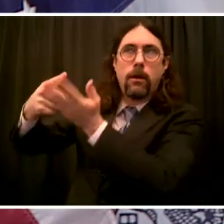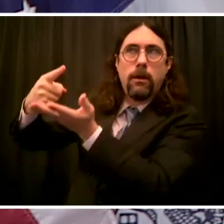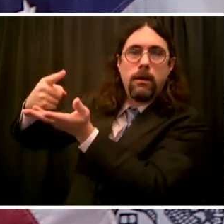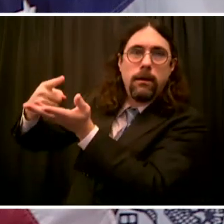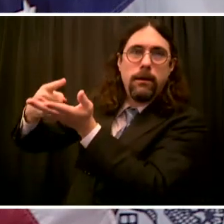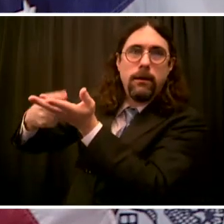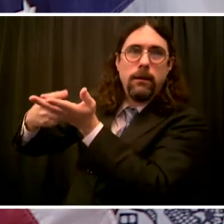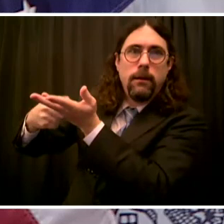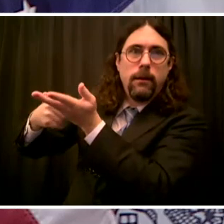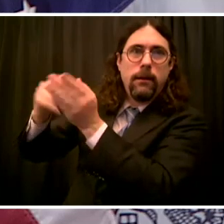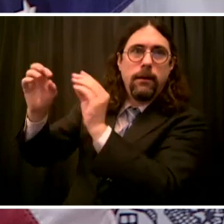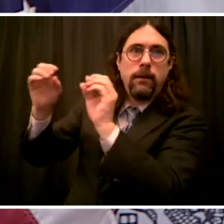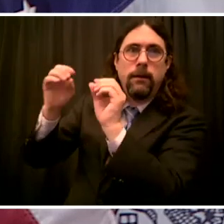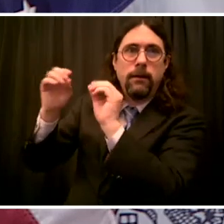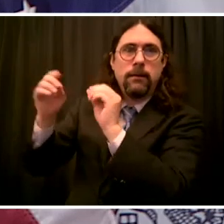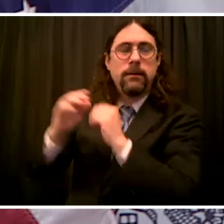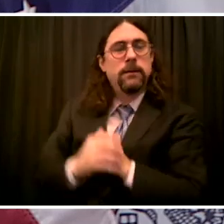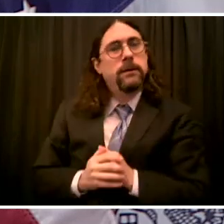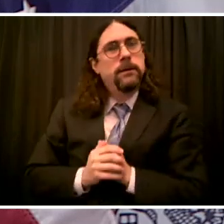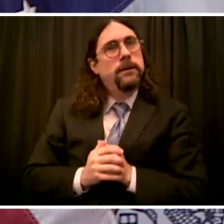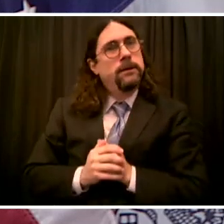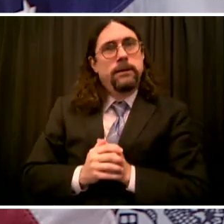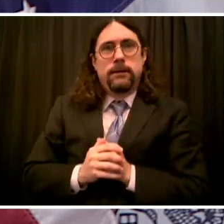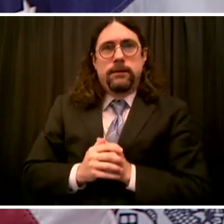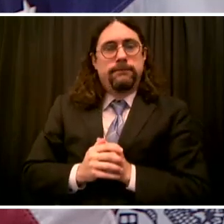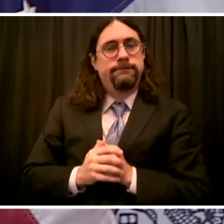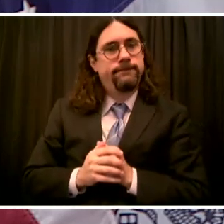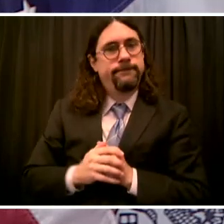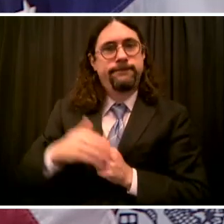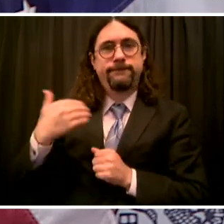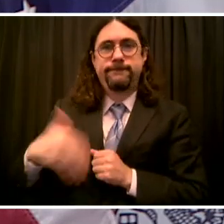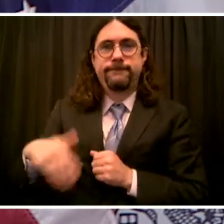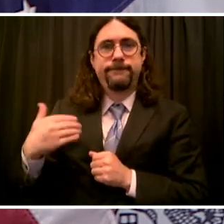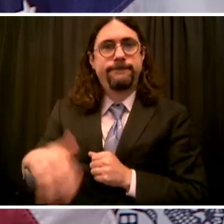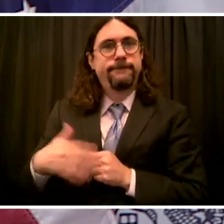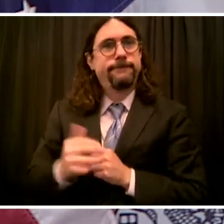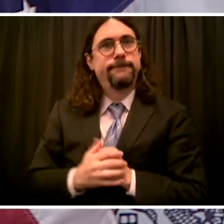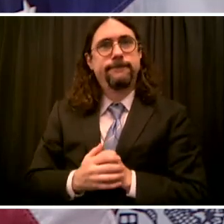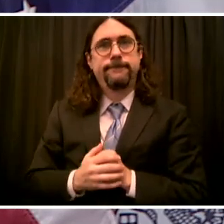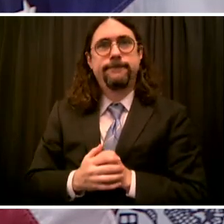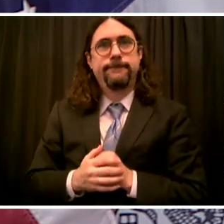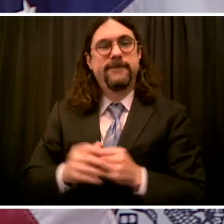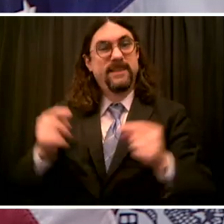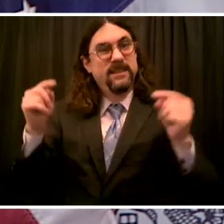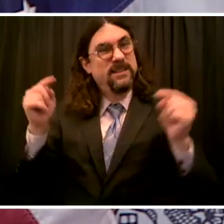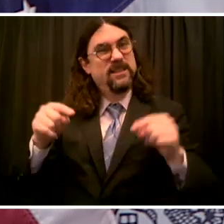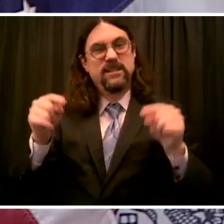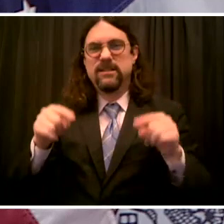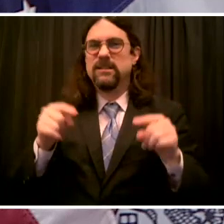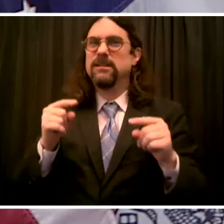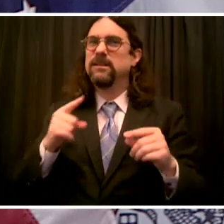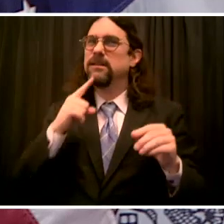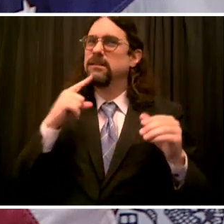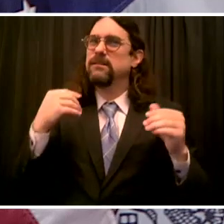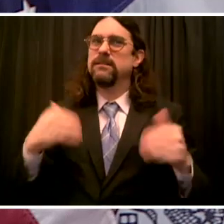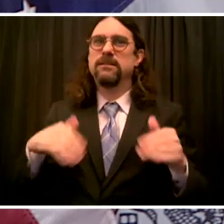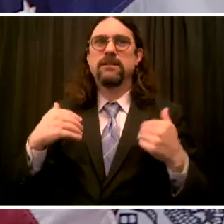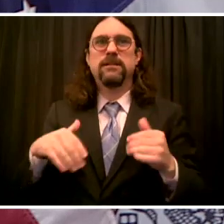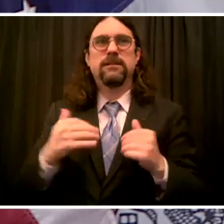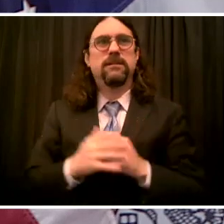WASHINGTON, D.C.